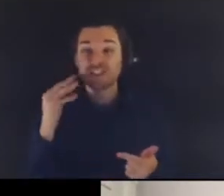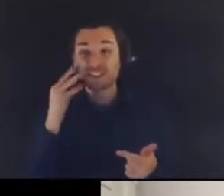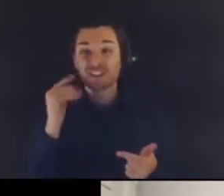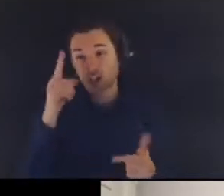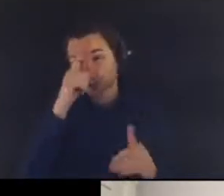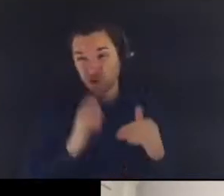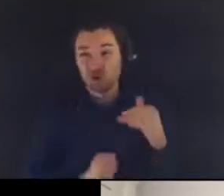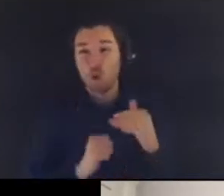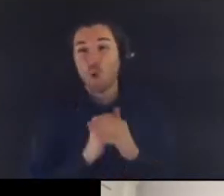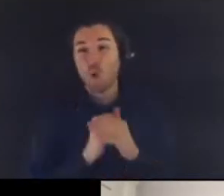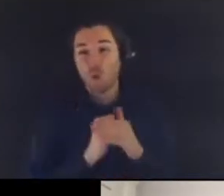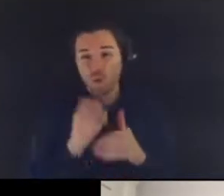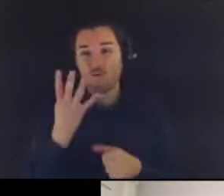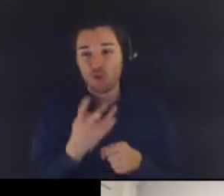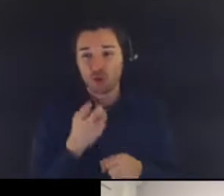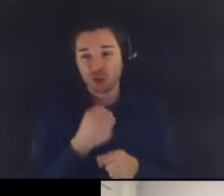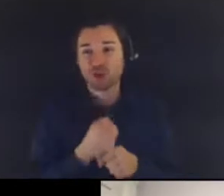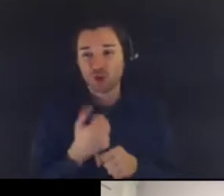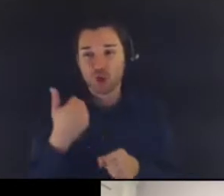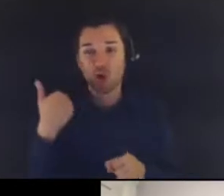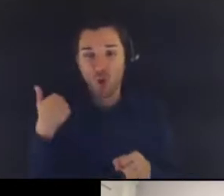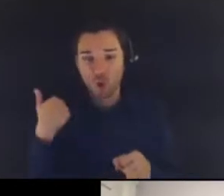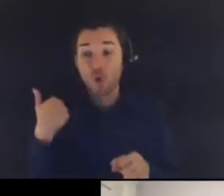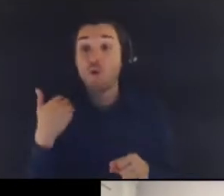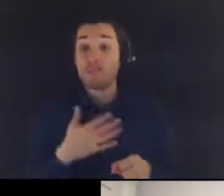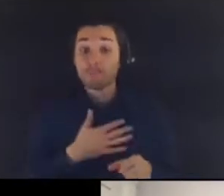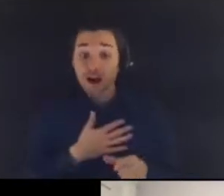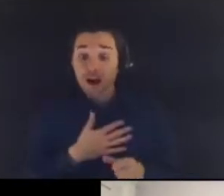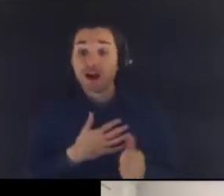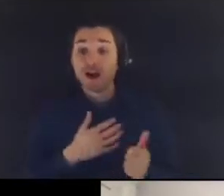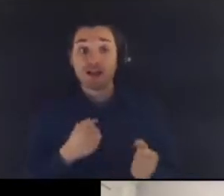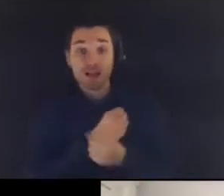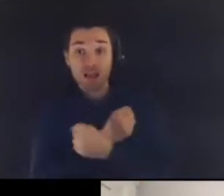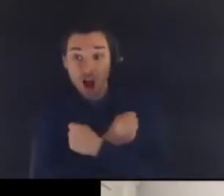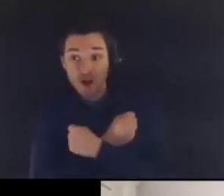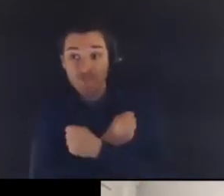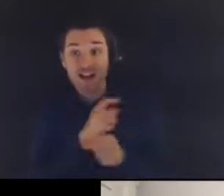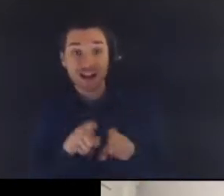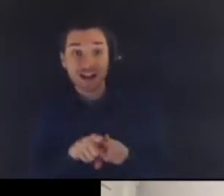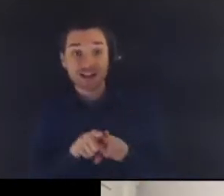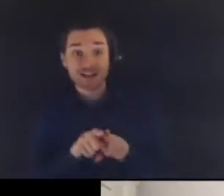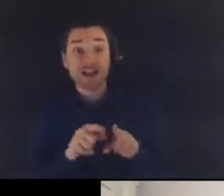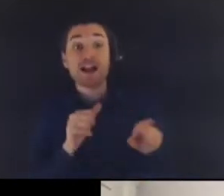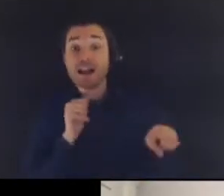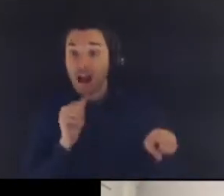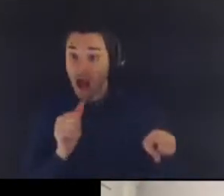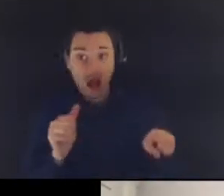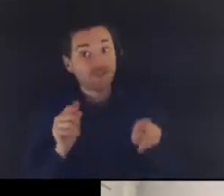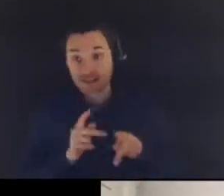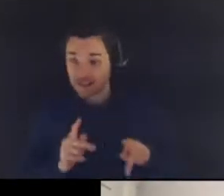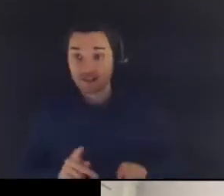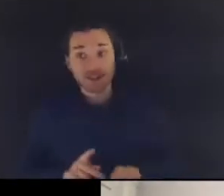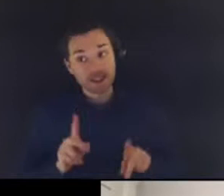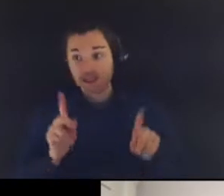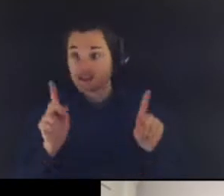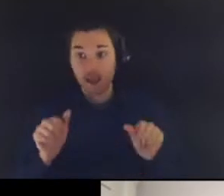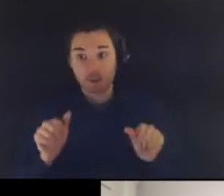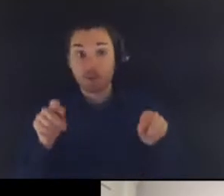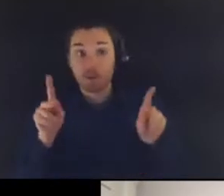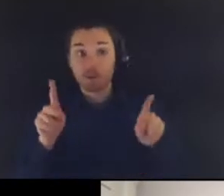ago and my love as a non-physically disabled person is coming in the form of reading papers